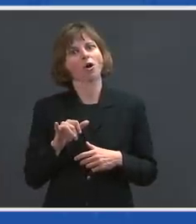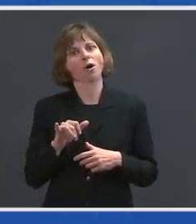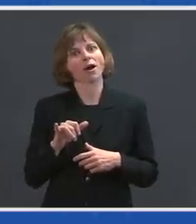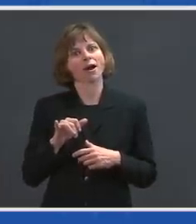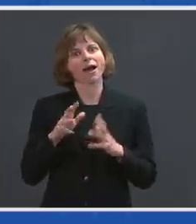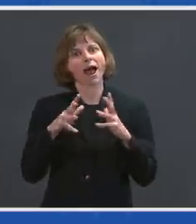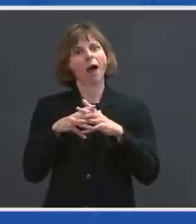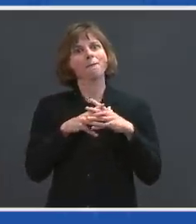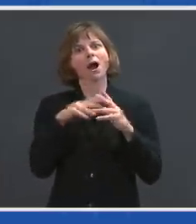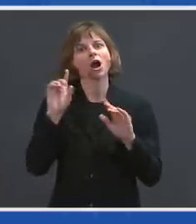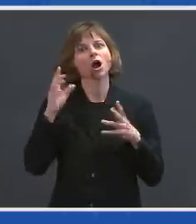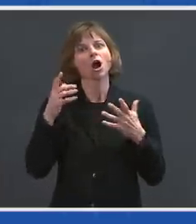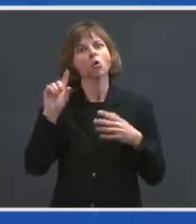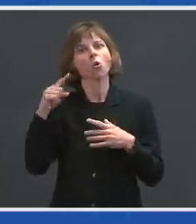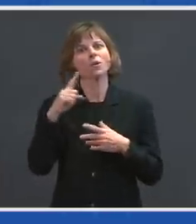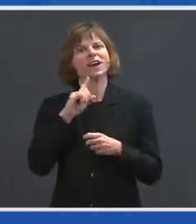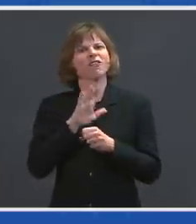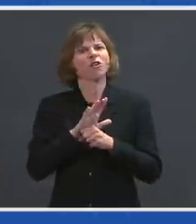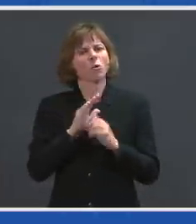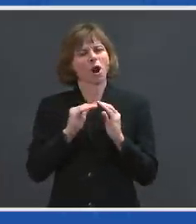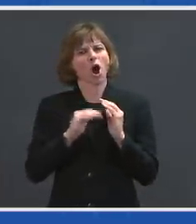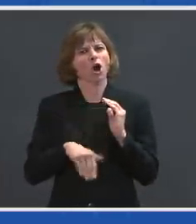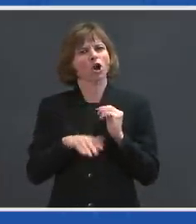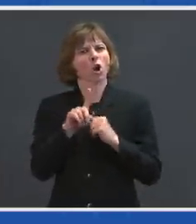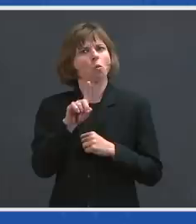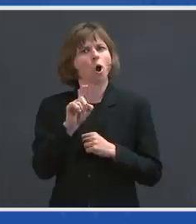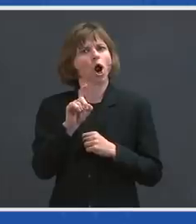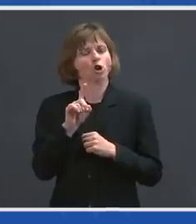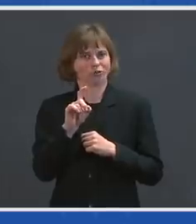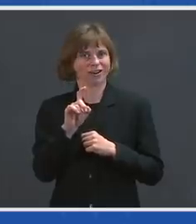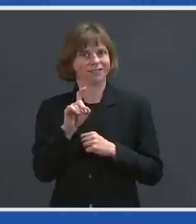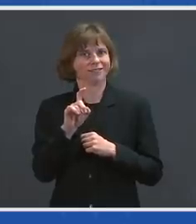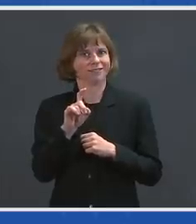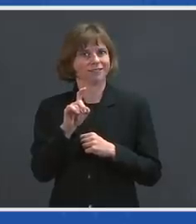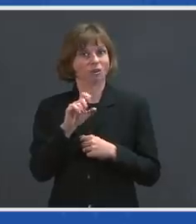only fewer than 100 COVID cases. That's just a year ago.